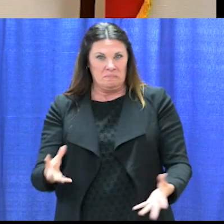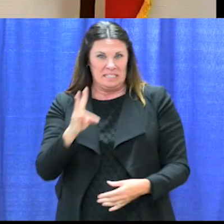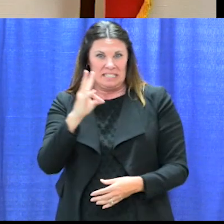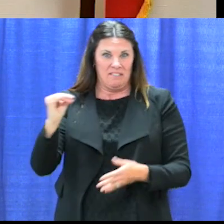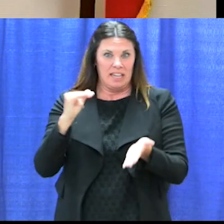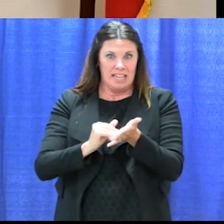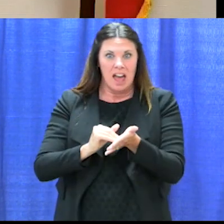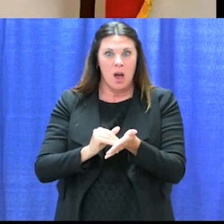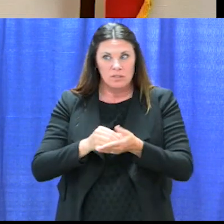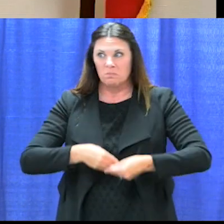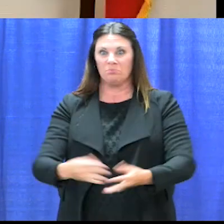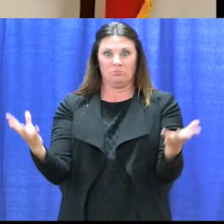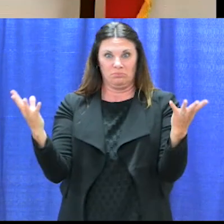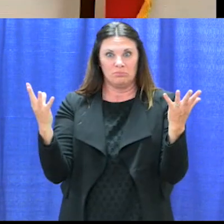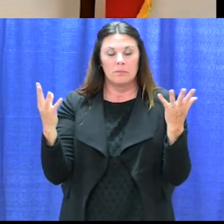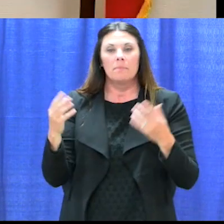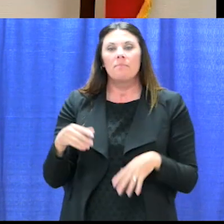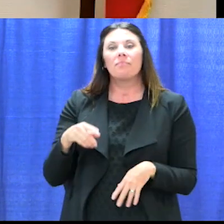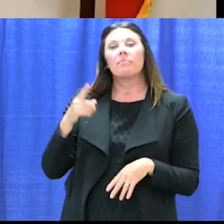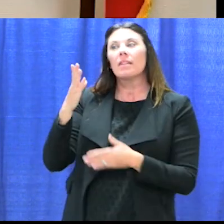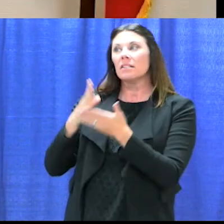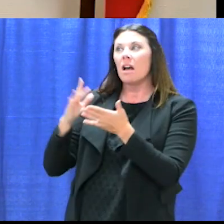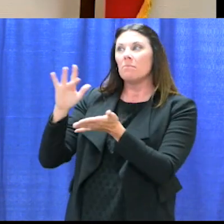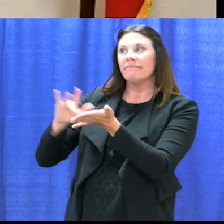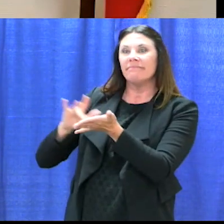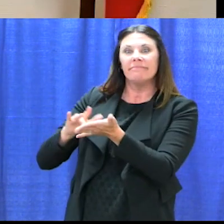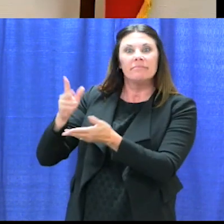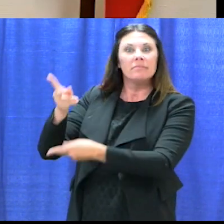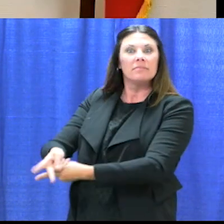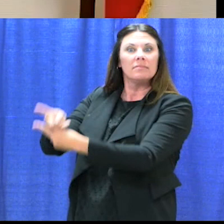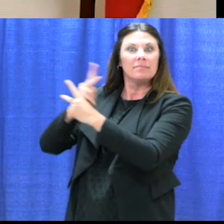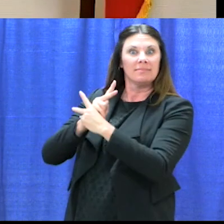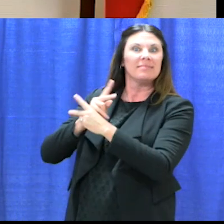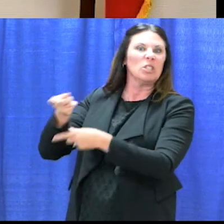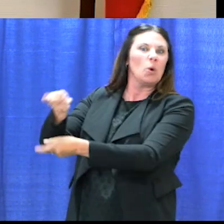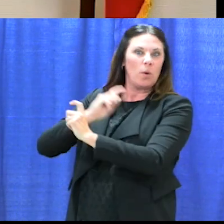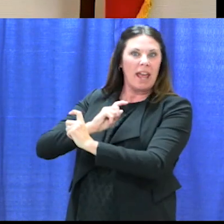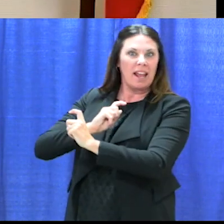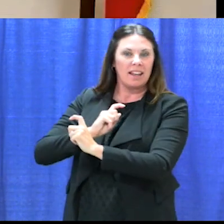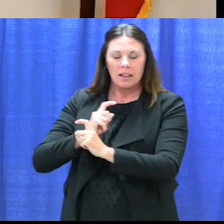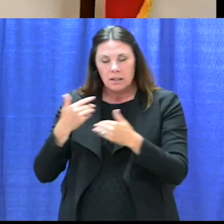donated is in the neighborhood of 100,000. And so a good start but clearly much more work that we need to do.